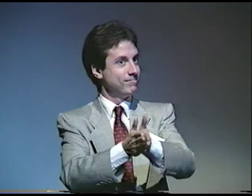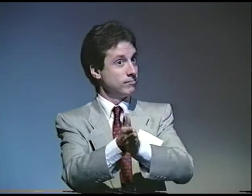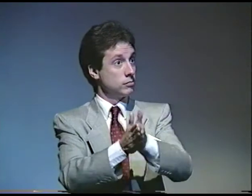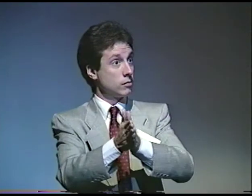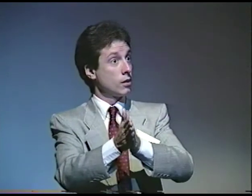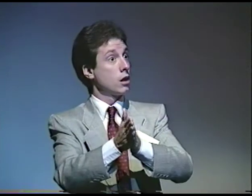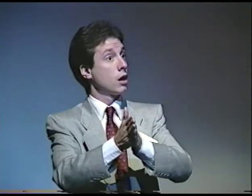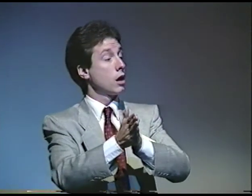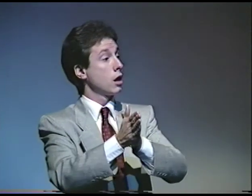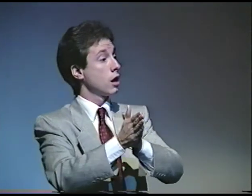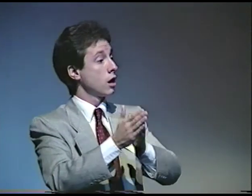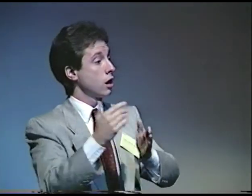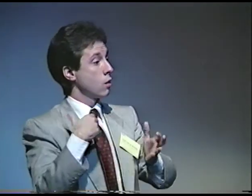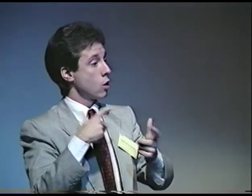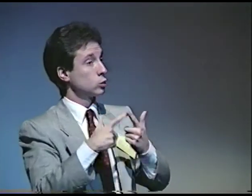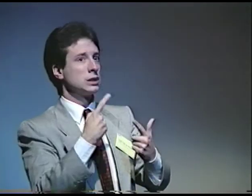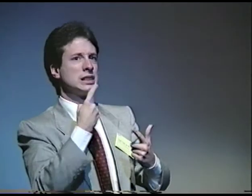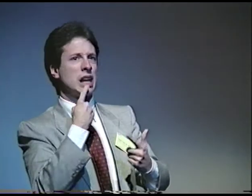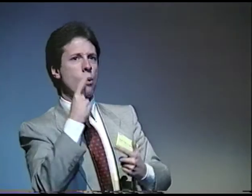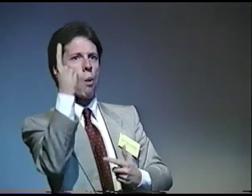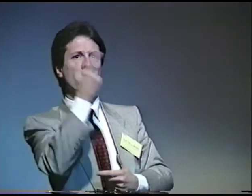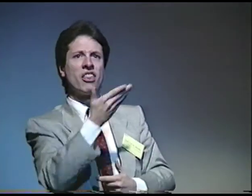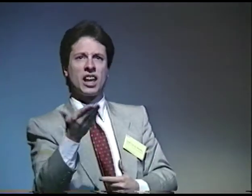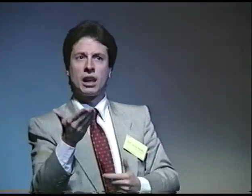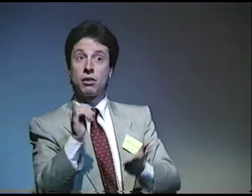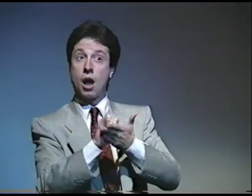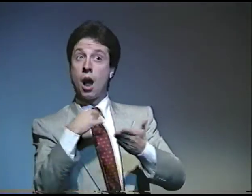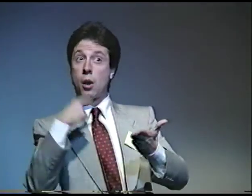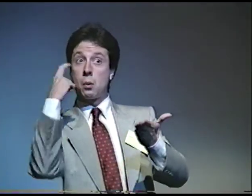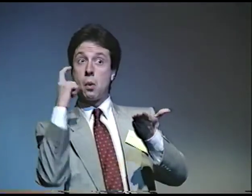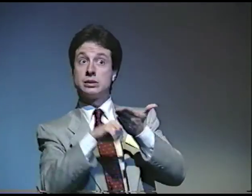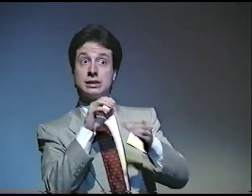And I'm really looking forward to it. OK, I'd like to say one thing.